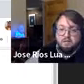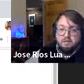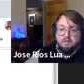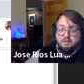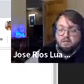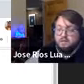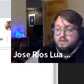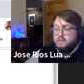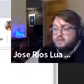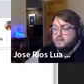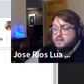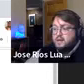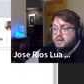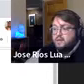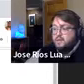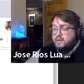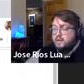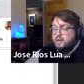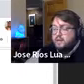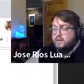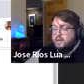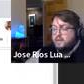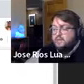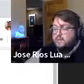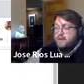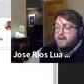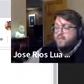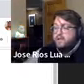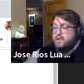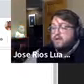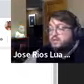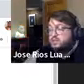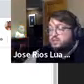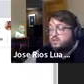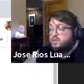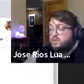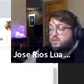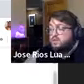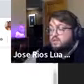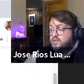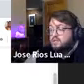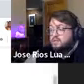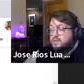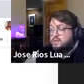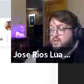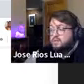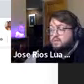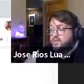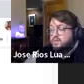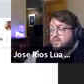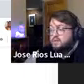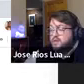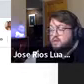quickly, that every child with an IP is eligible for special education recovery services. And if you have any question